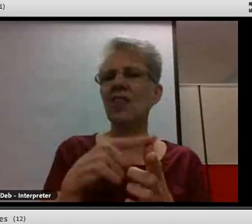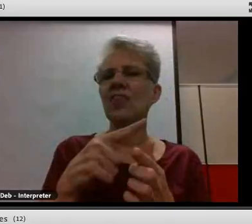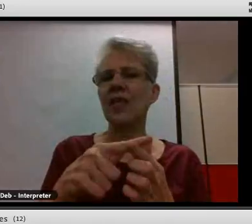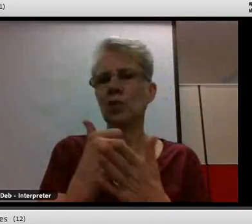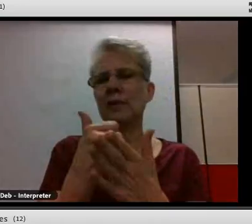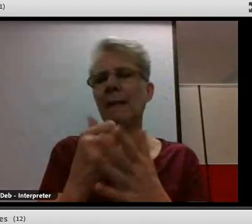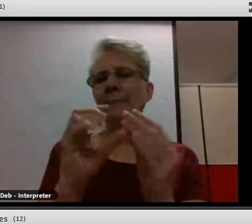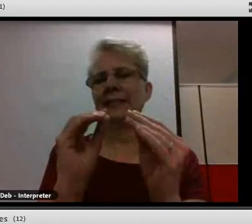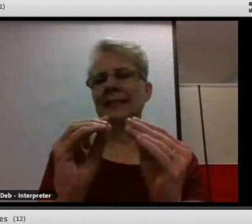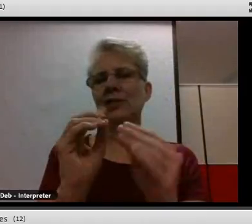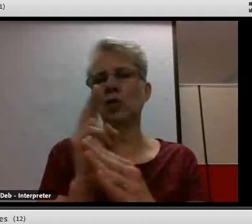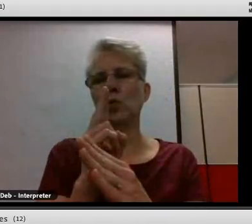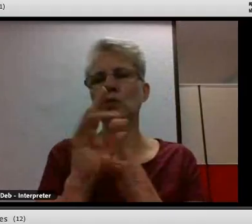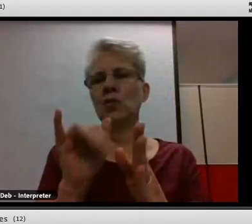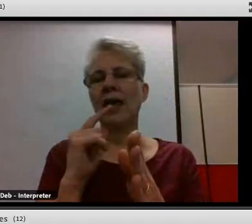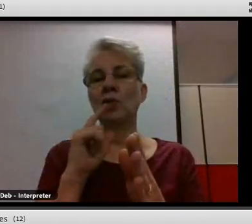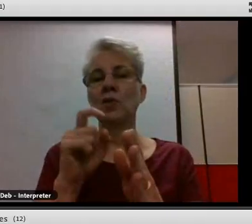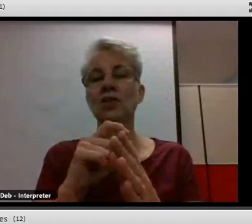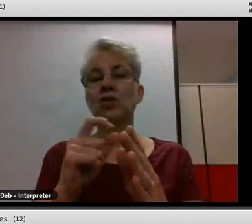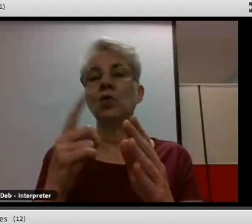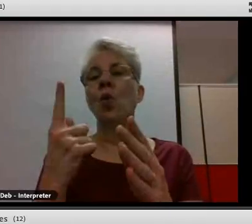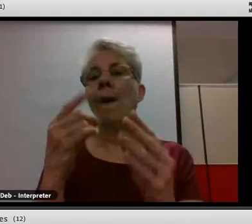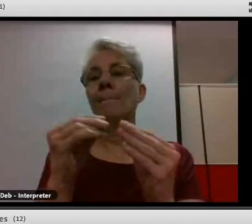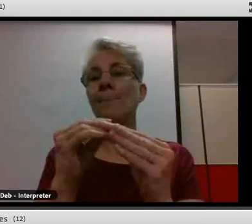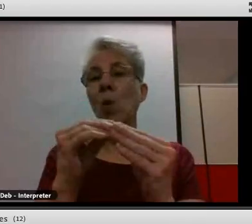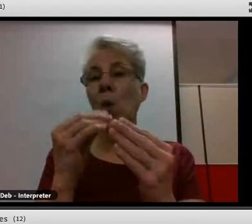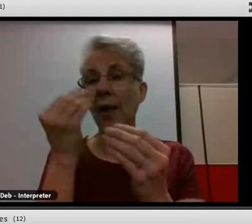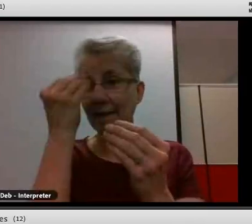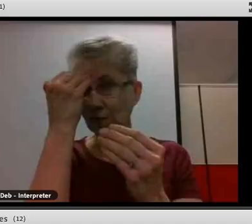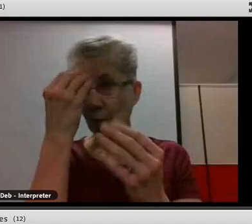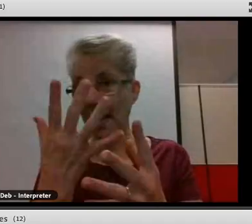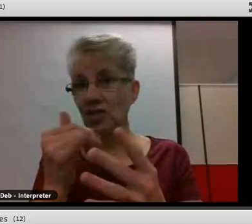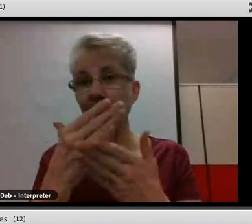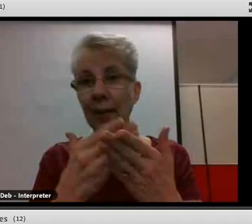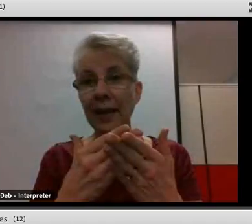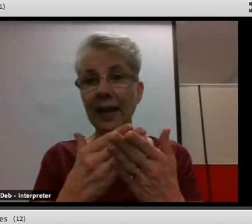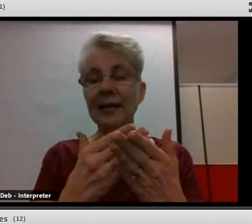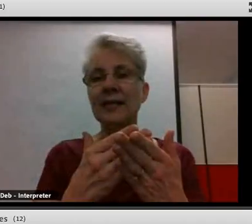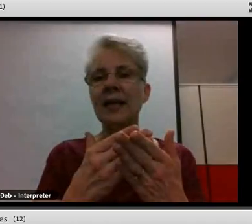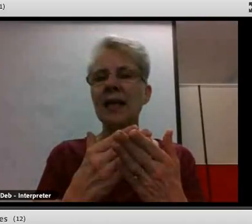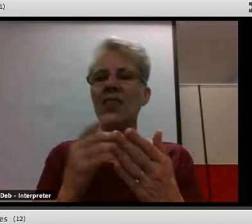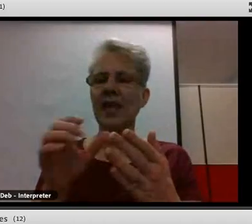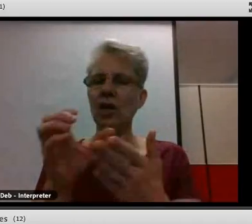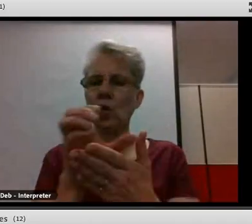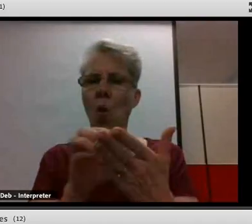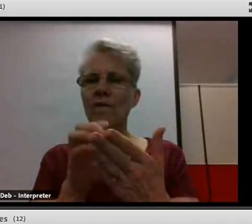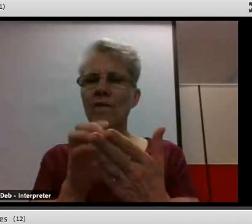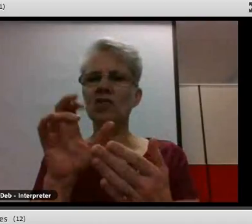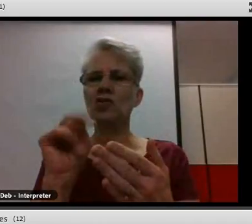academic library here, what is the responsibility of your administration?